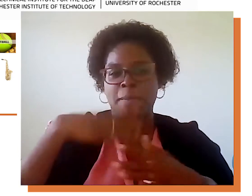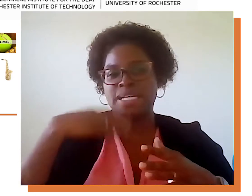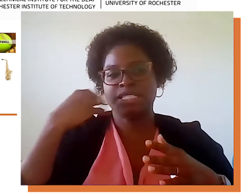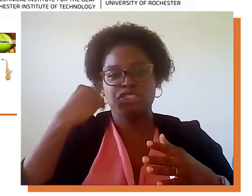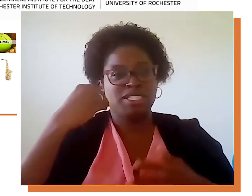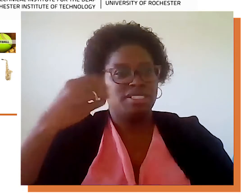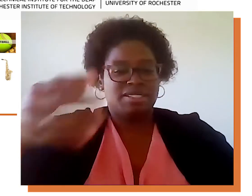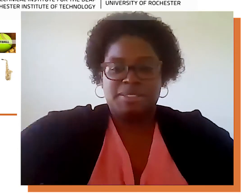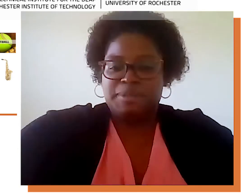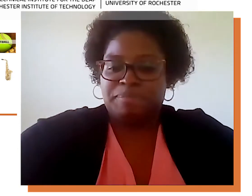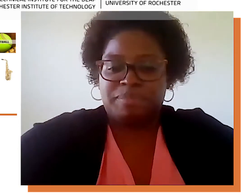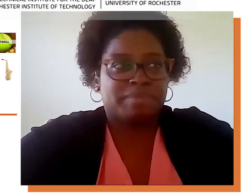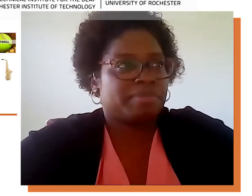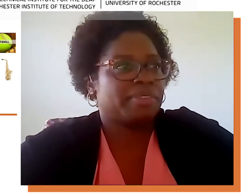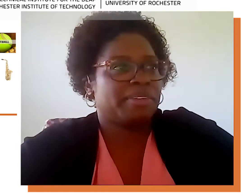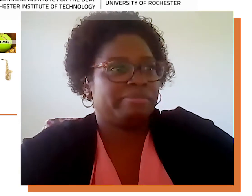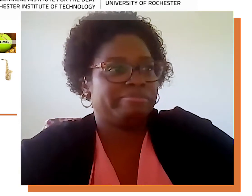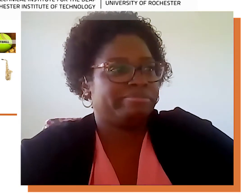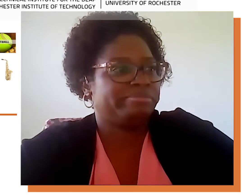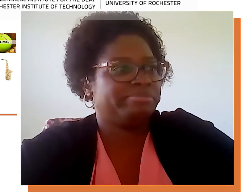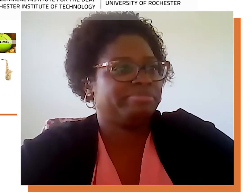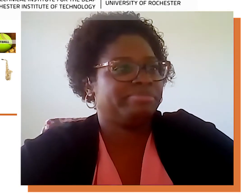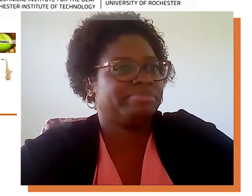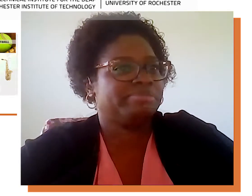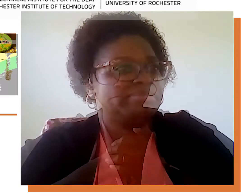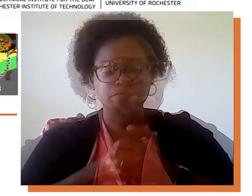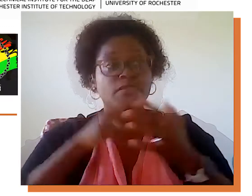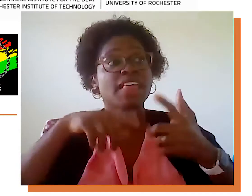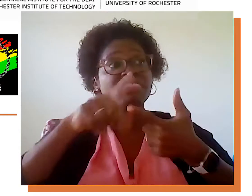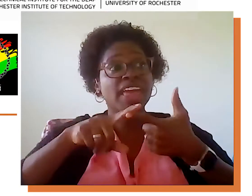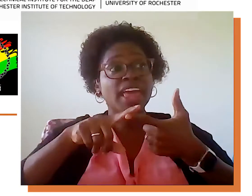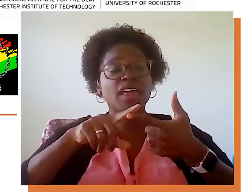I really struggled throughout my middle and high-school years.